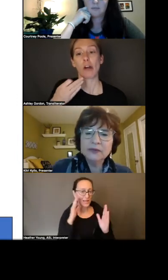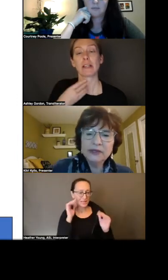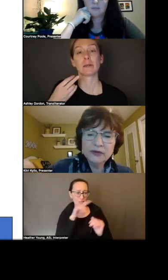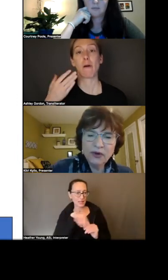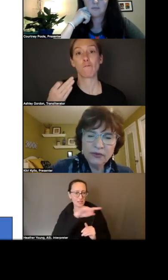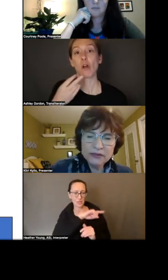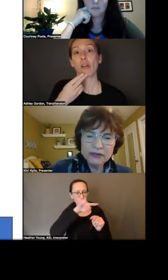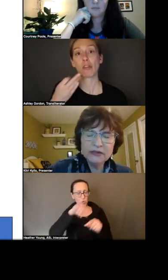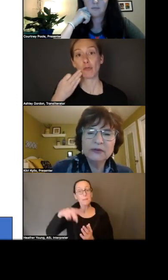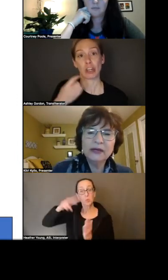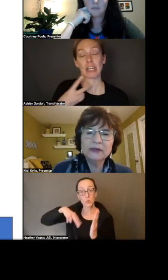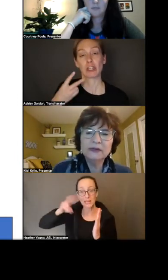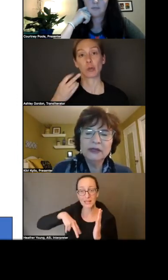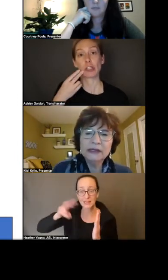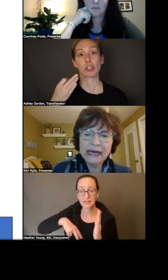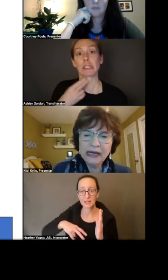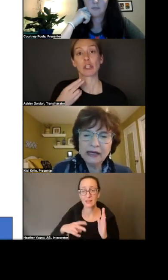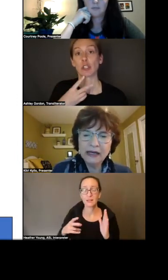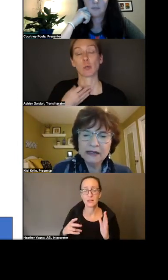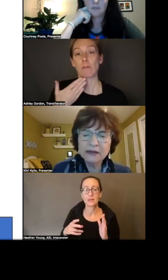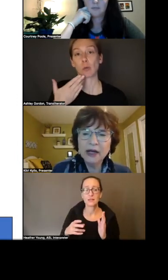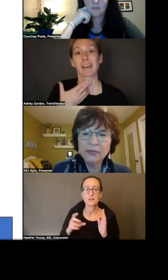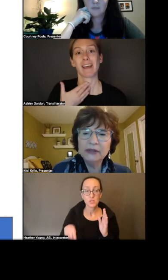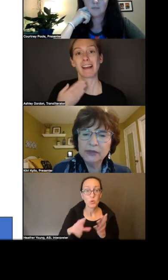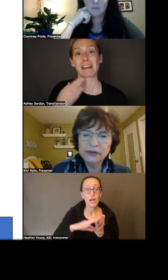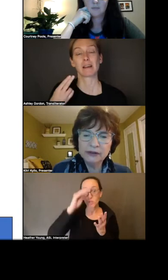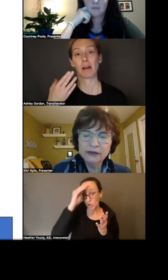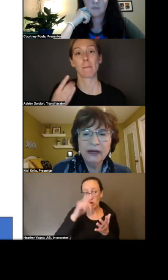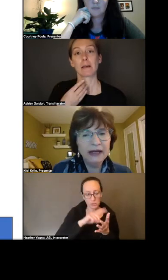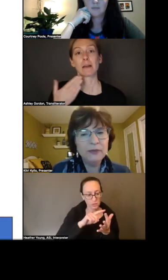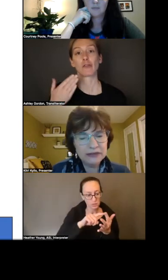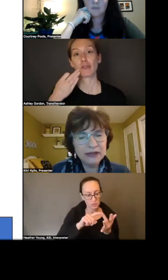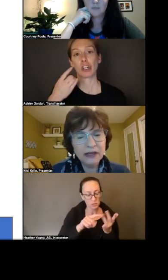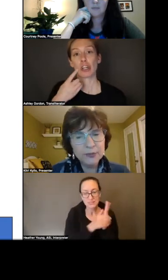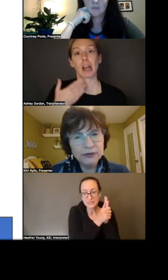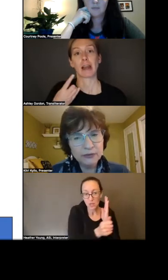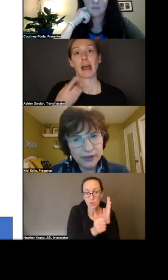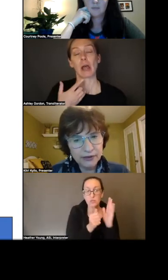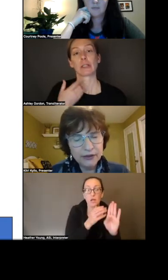So these are all the skills that you have to gain as a competent reader, and I would say a competent writer.